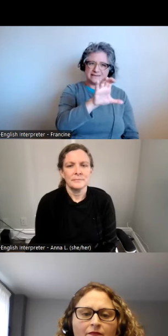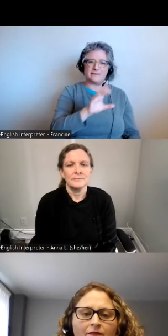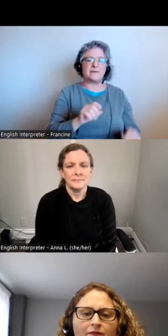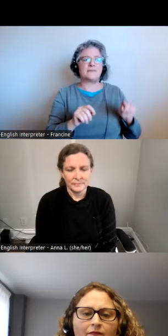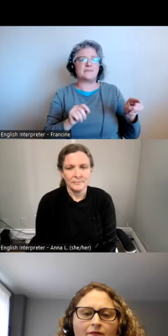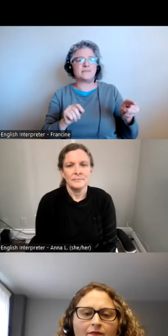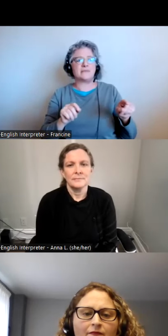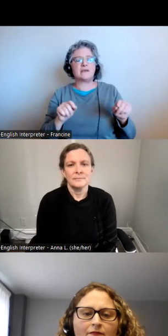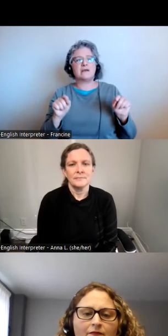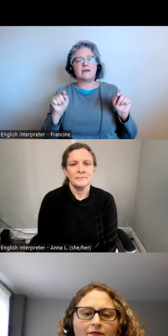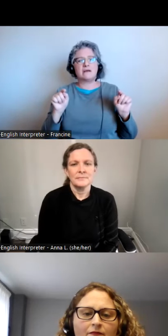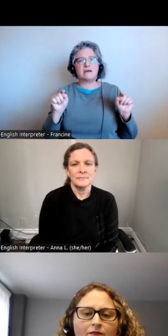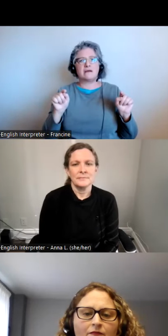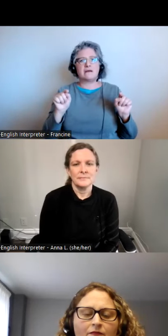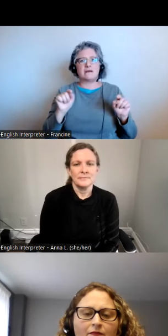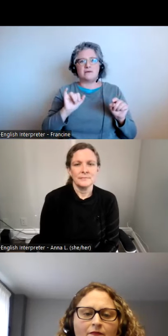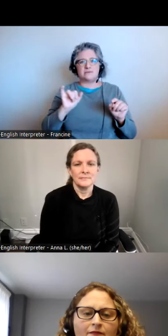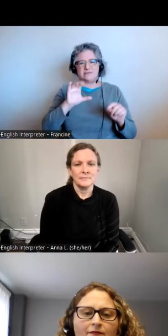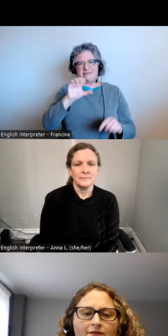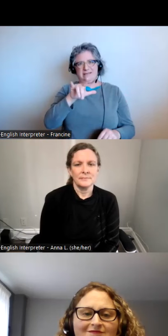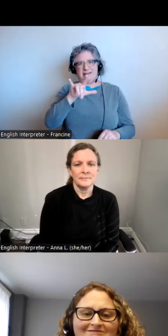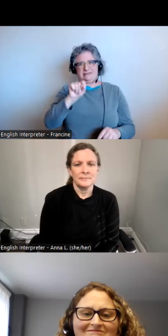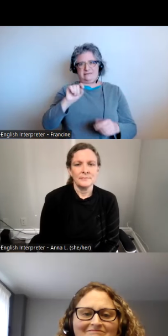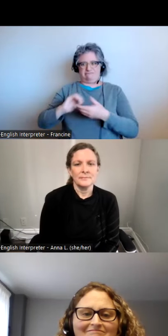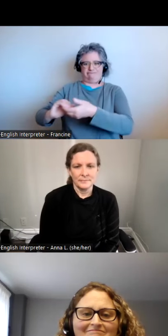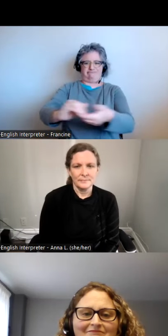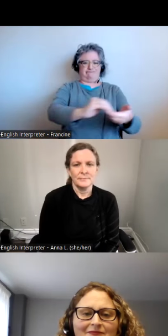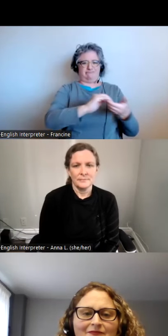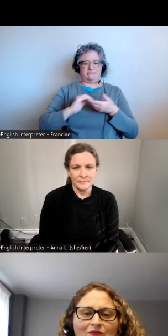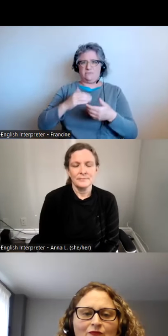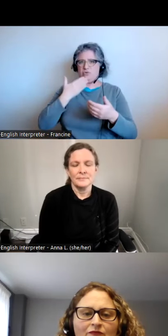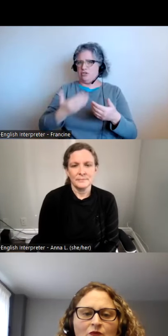Alliance for Equality of Blind Canadians and also Centre for